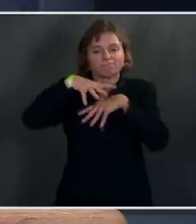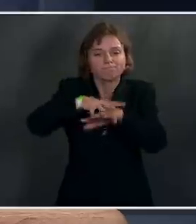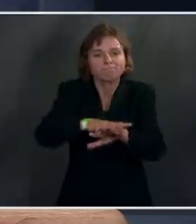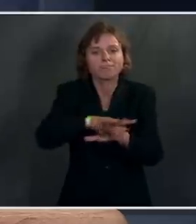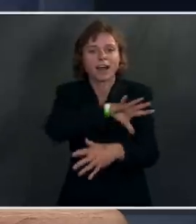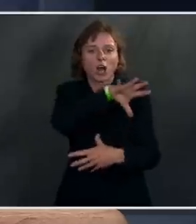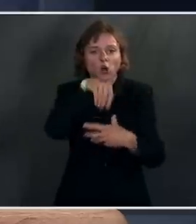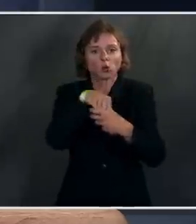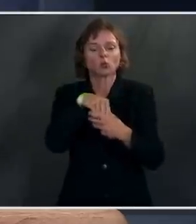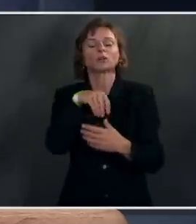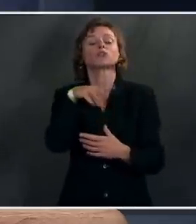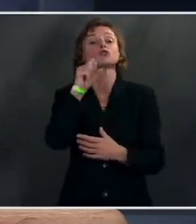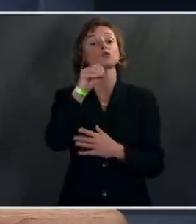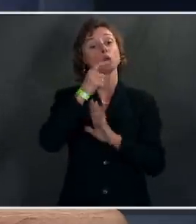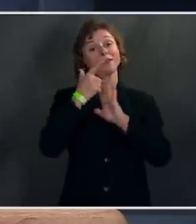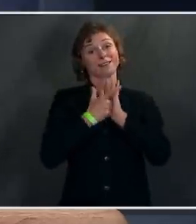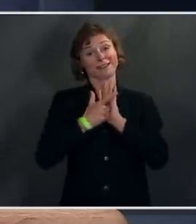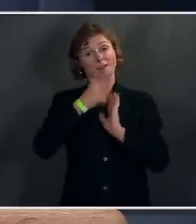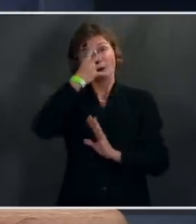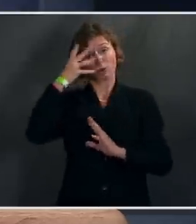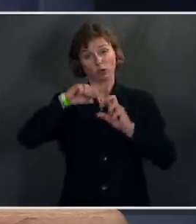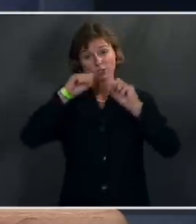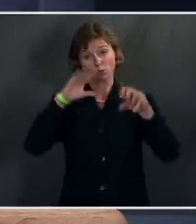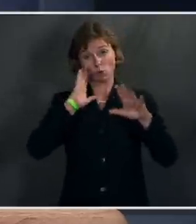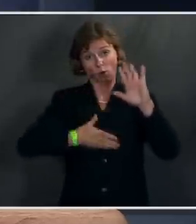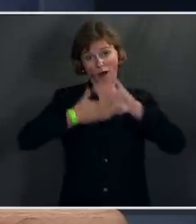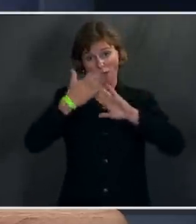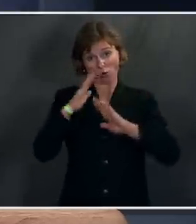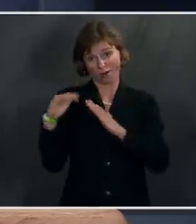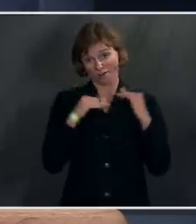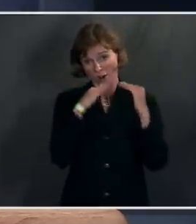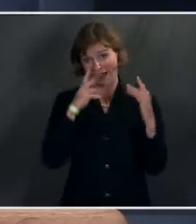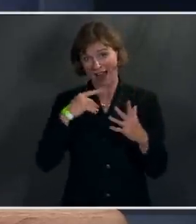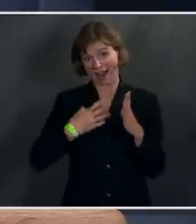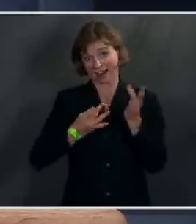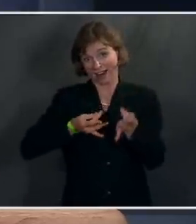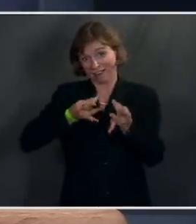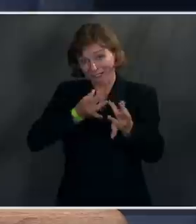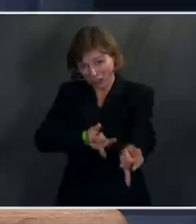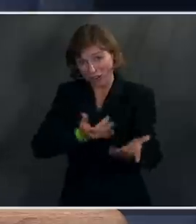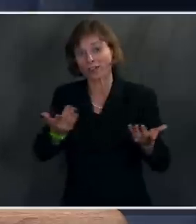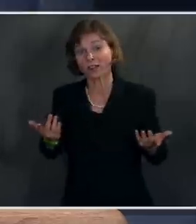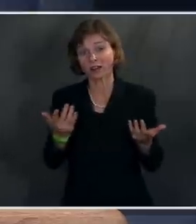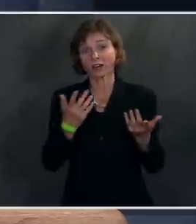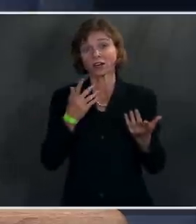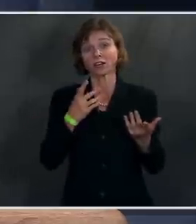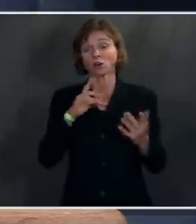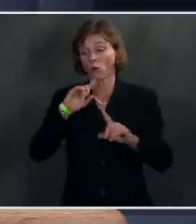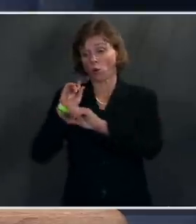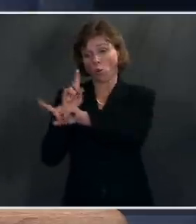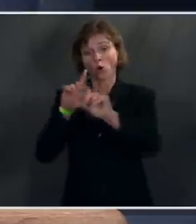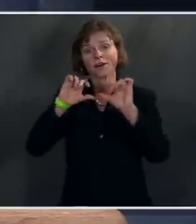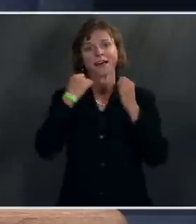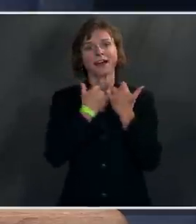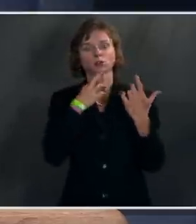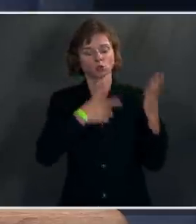operates fairly and efficiently by instructing agencies to review the public charge rule and related policies.